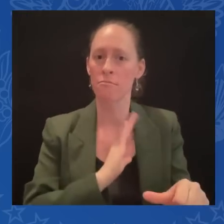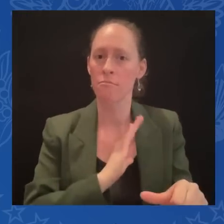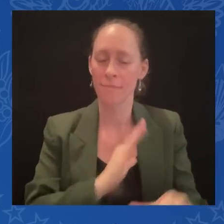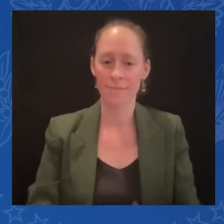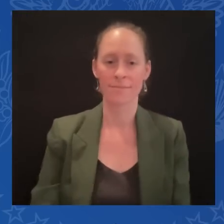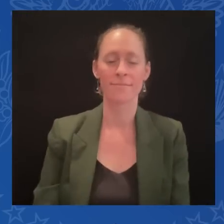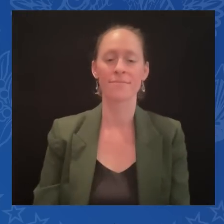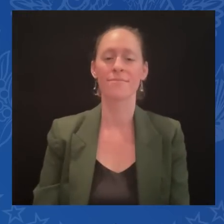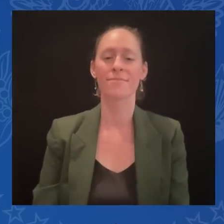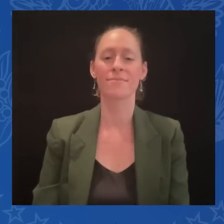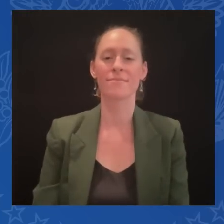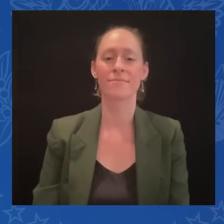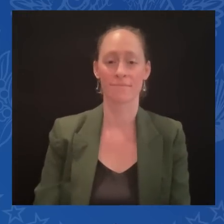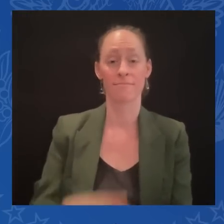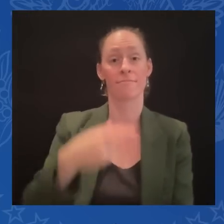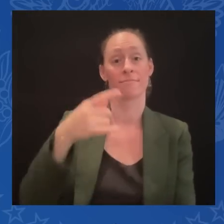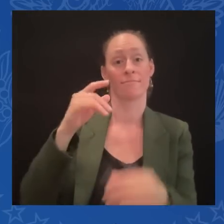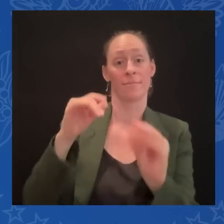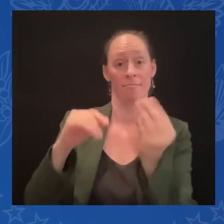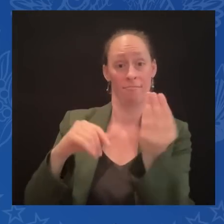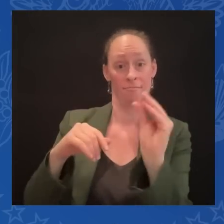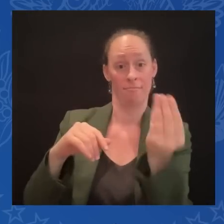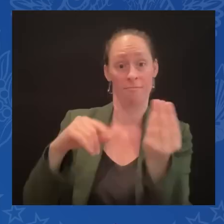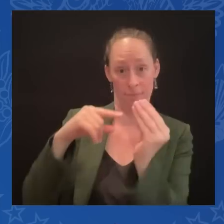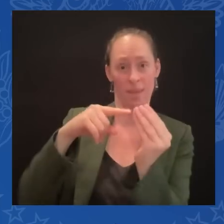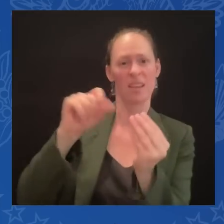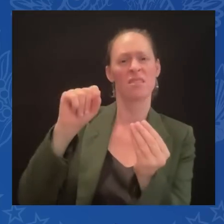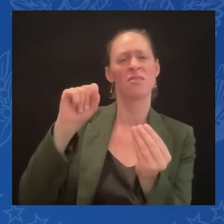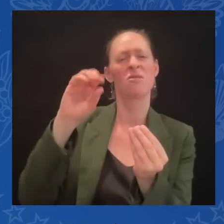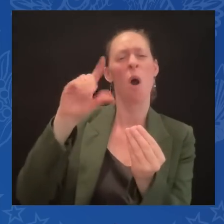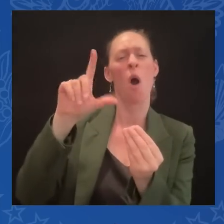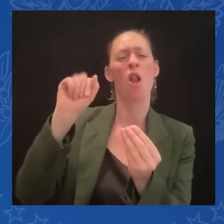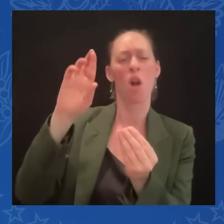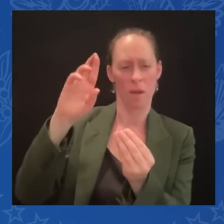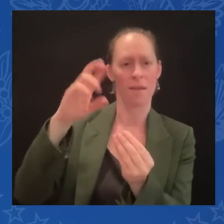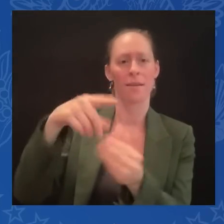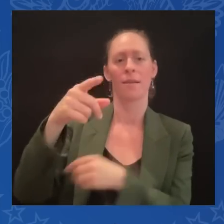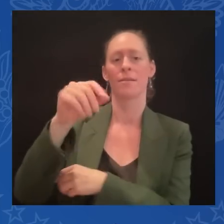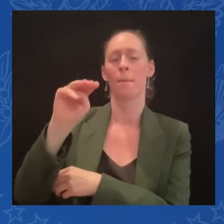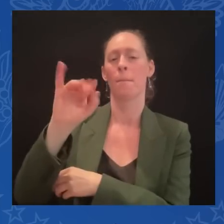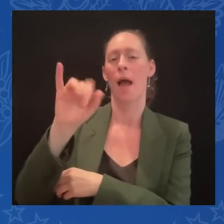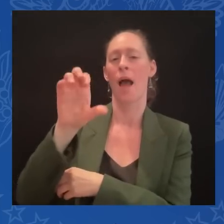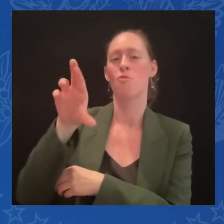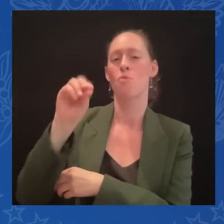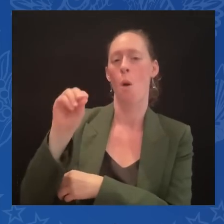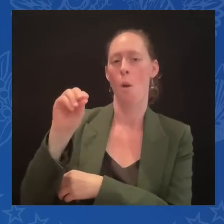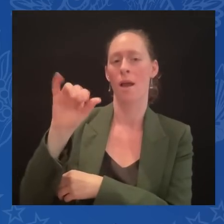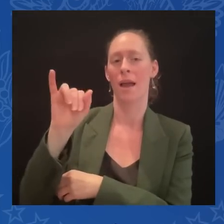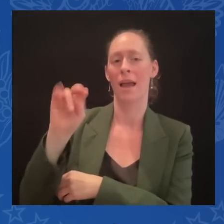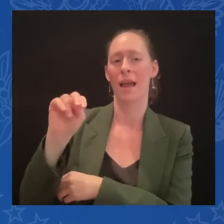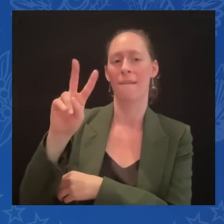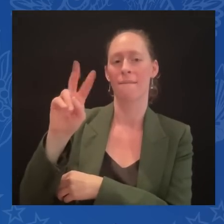Jobs that used to go to Mexico, India, Romania, and China are now coming home to South Carolina.